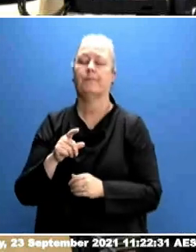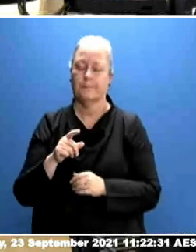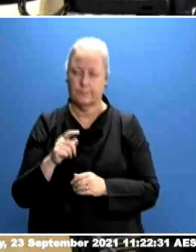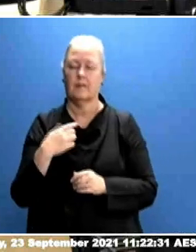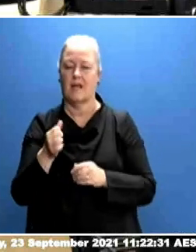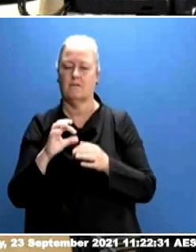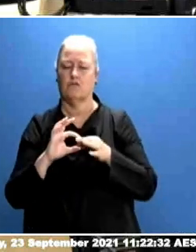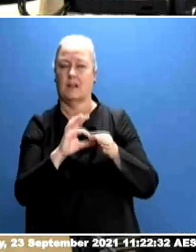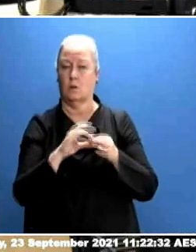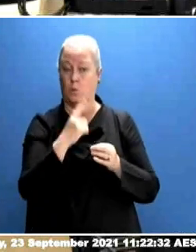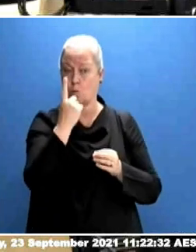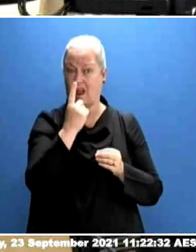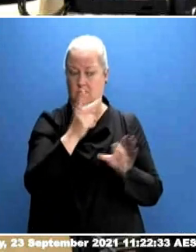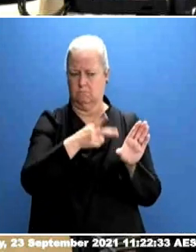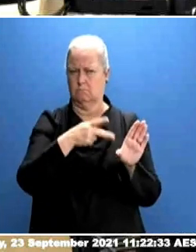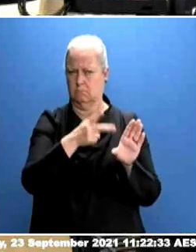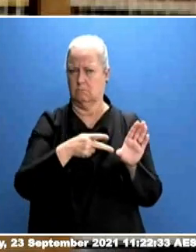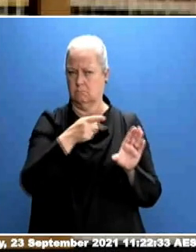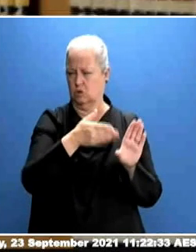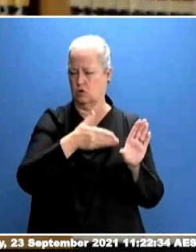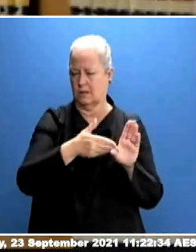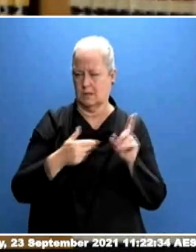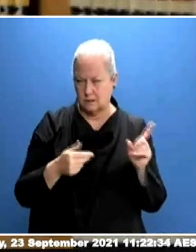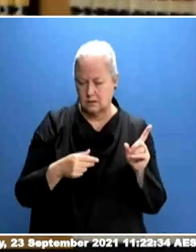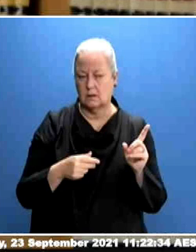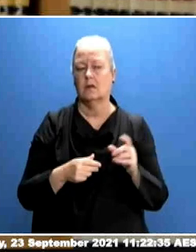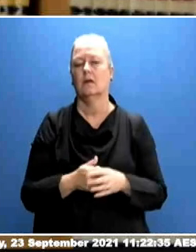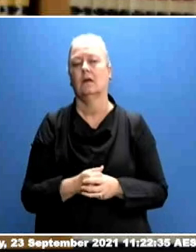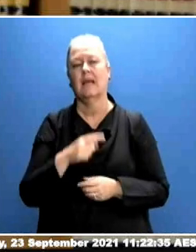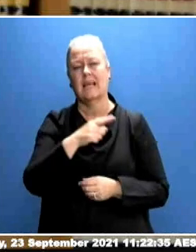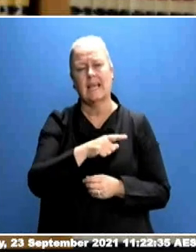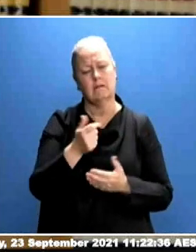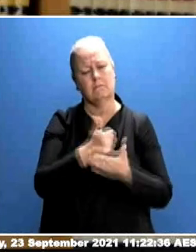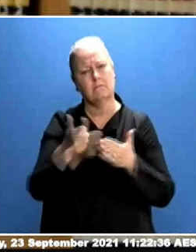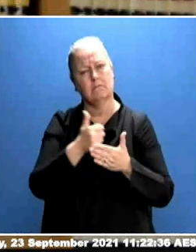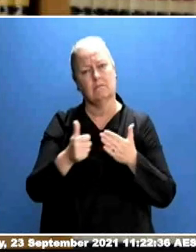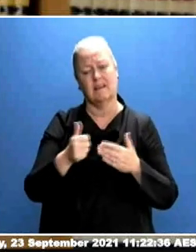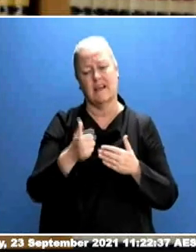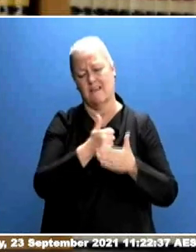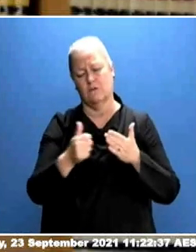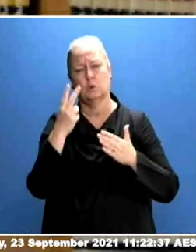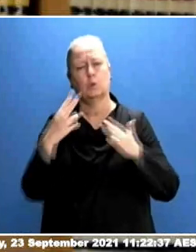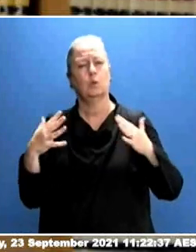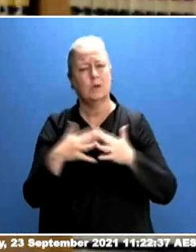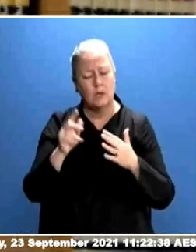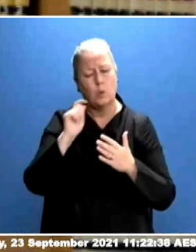with a psychiatrist who videolinks in and speaks with our health team on a fortnightly basis, and they can provide us with guidance